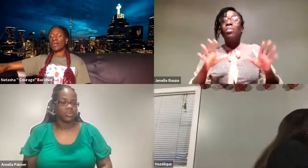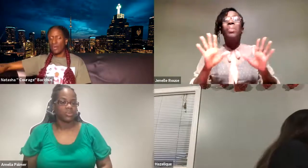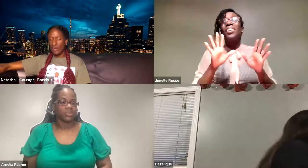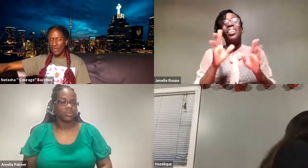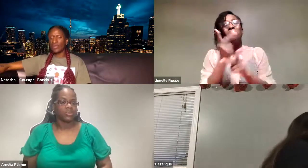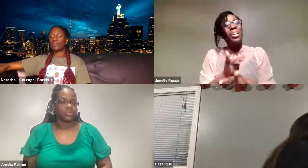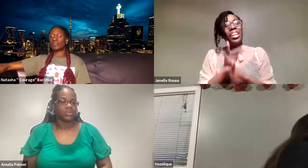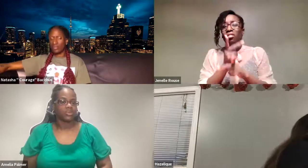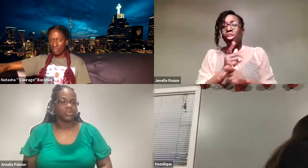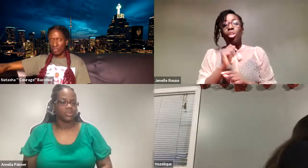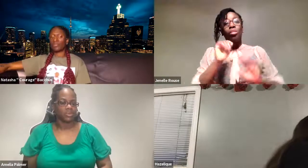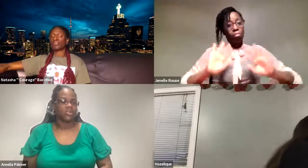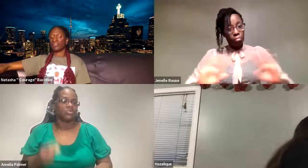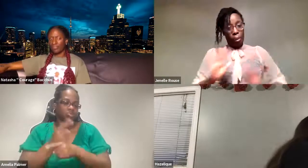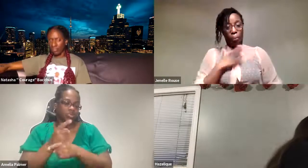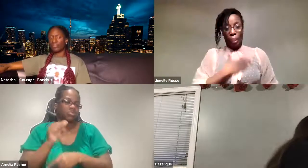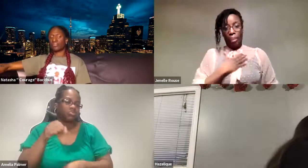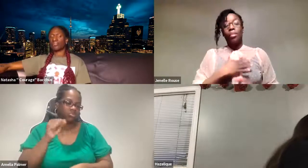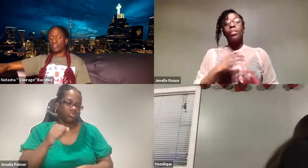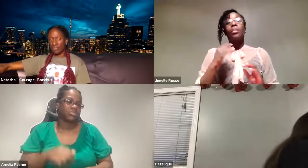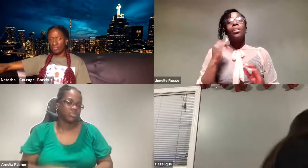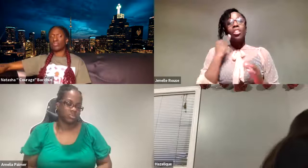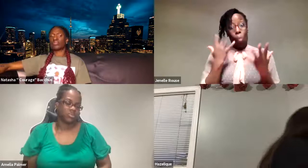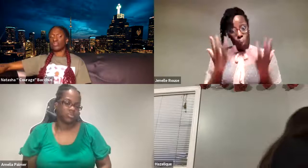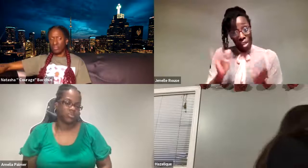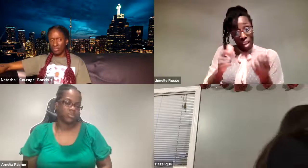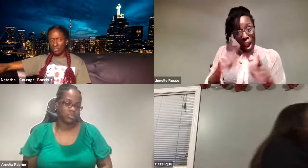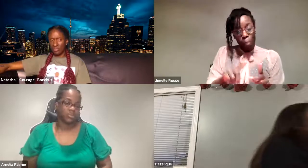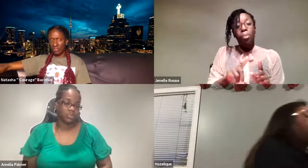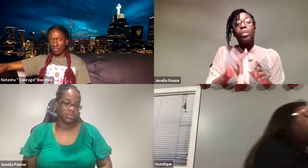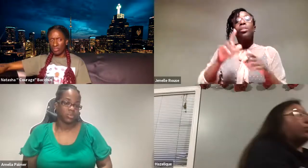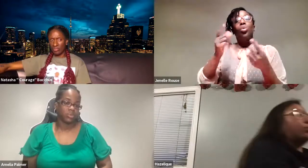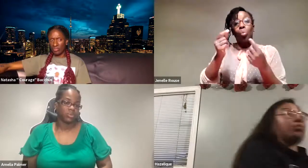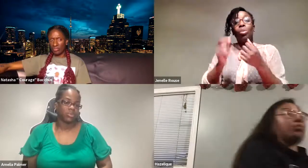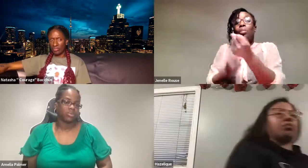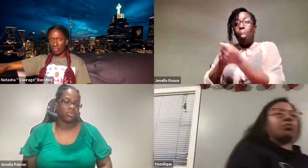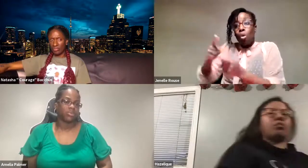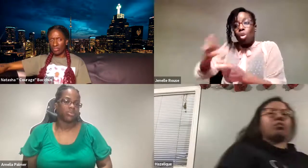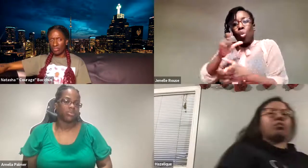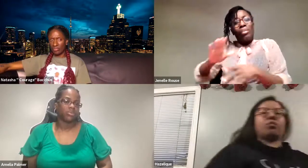a language like Oneida Sign Language or BASL is very cool but be careful. if you want to learn it